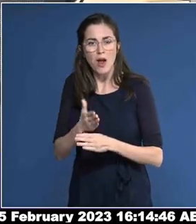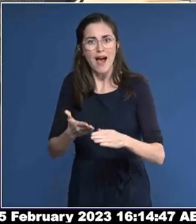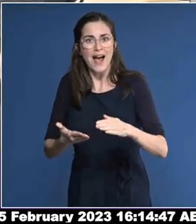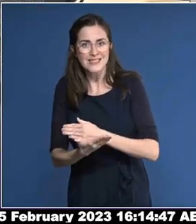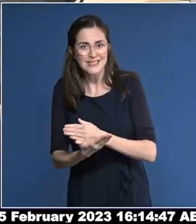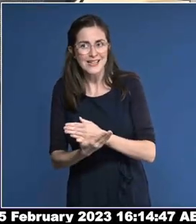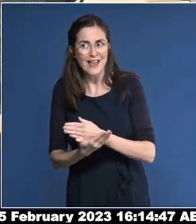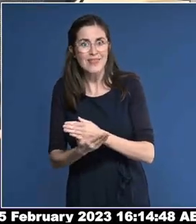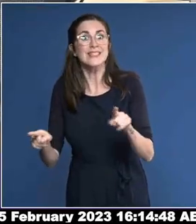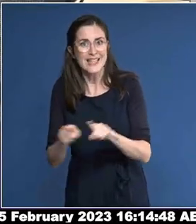from whom they get other services.